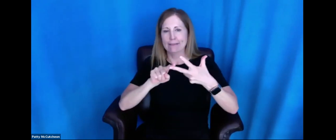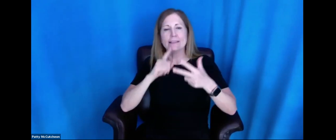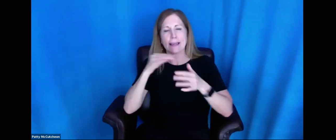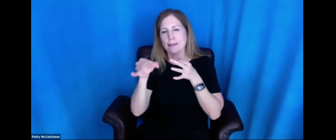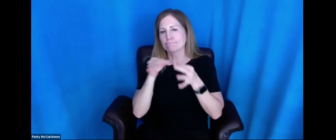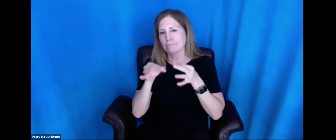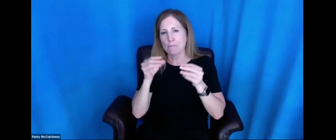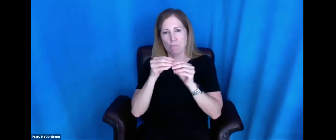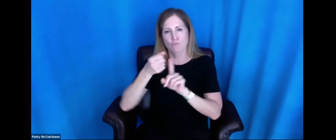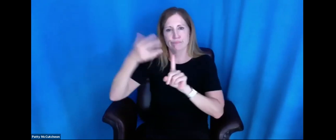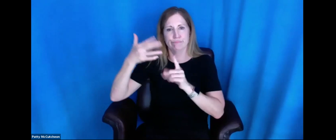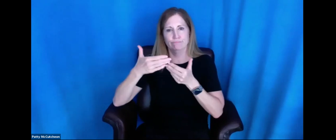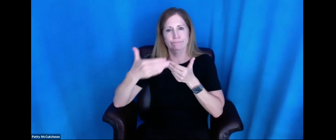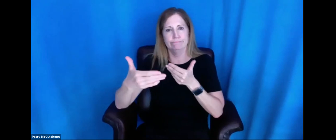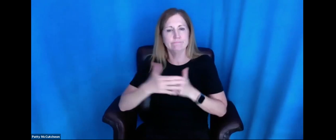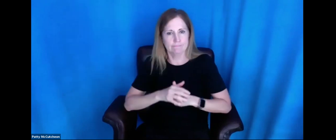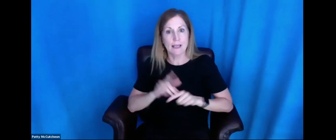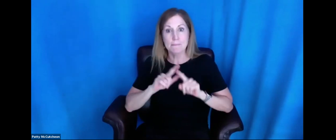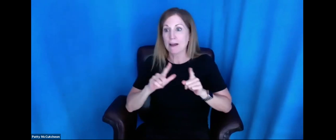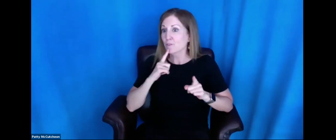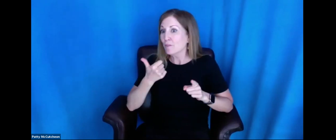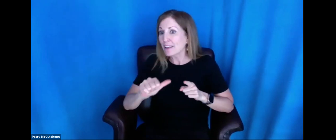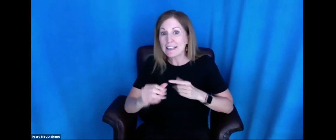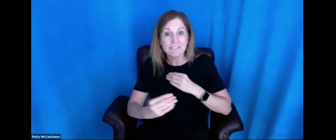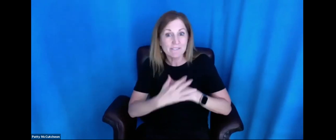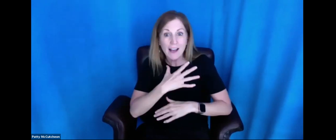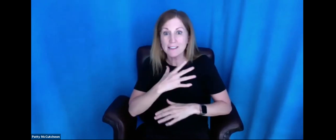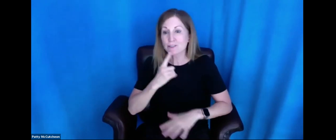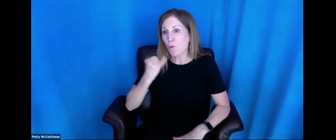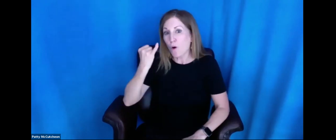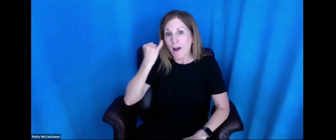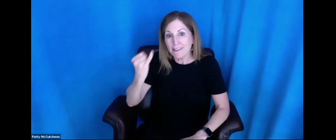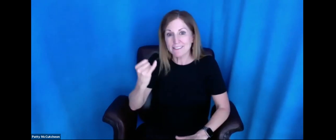But if you have any thoughts or advice for me in the advice.